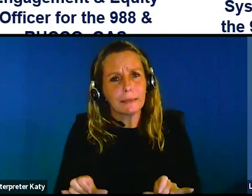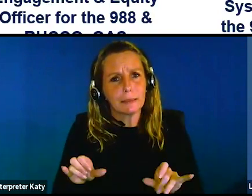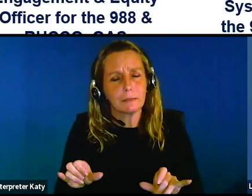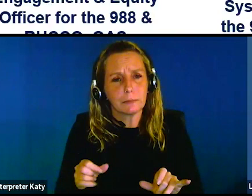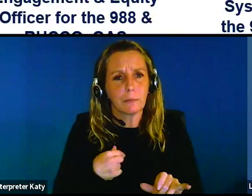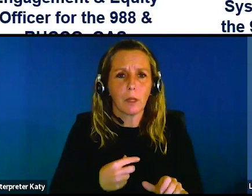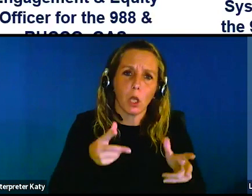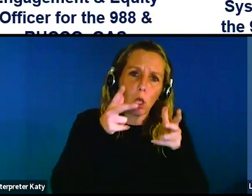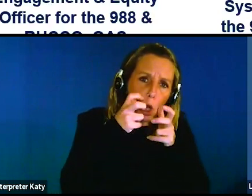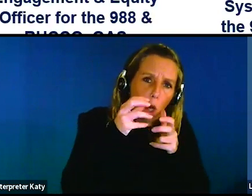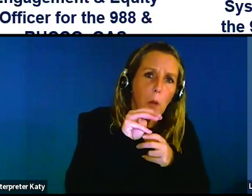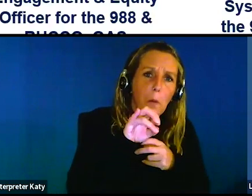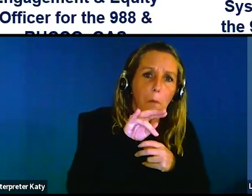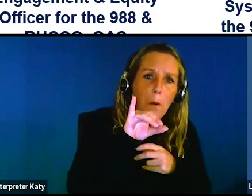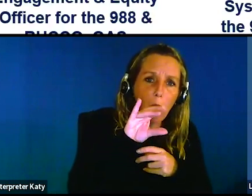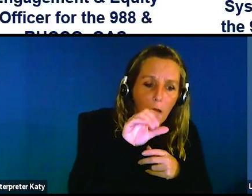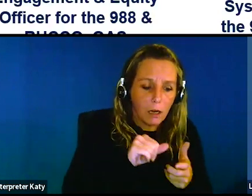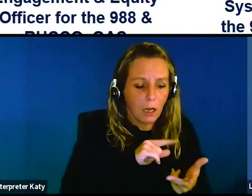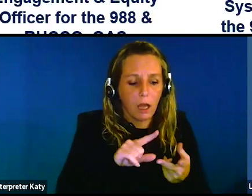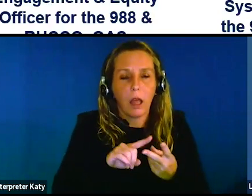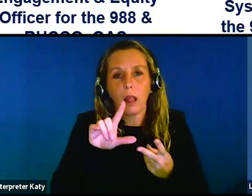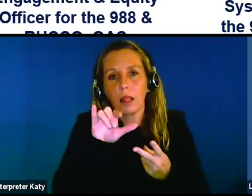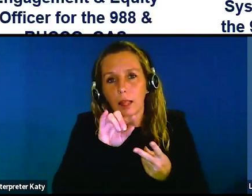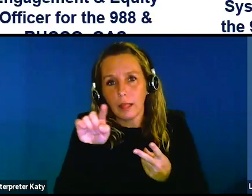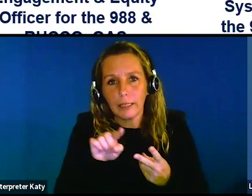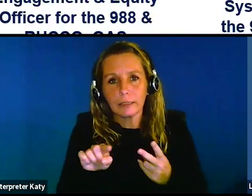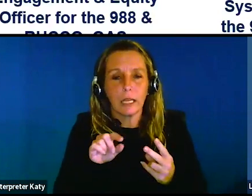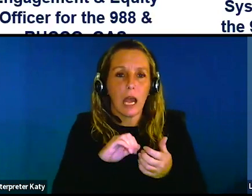from Liz on how they are approaching embedding equity